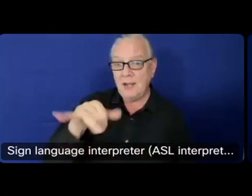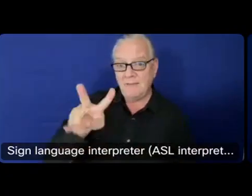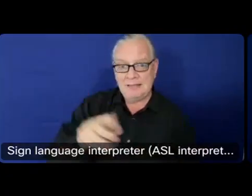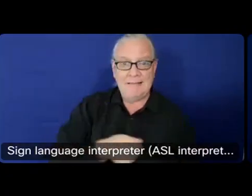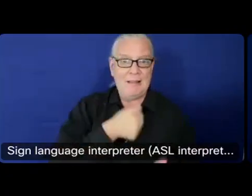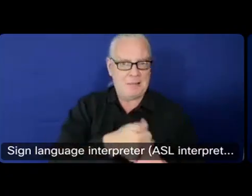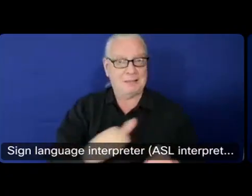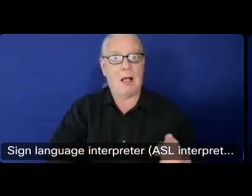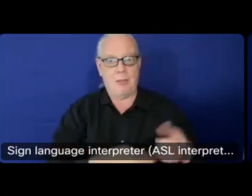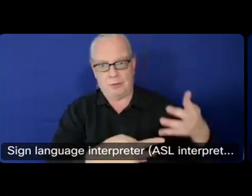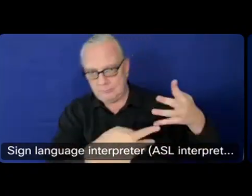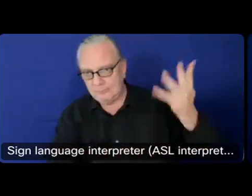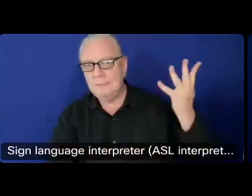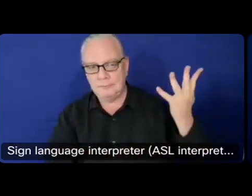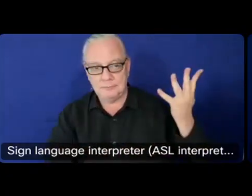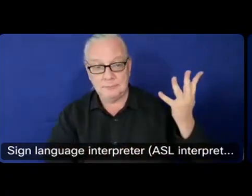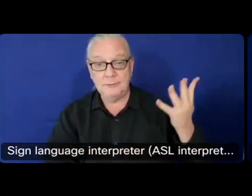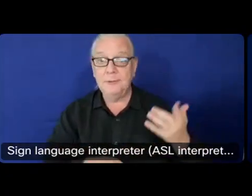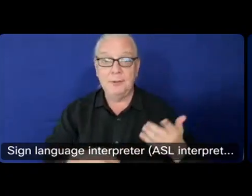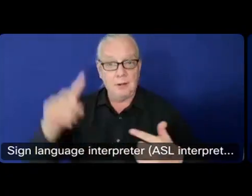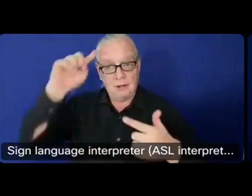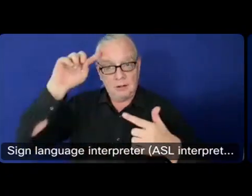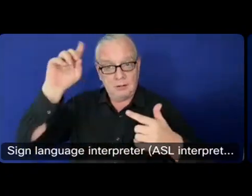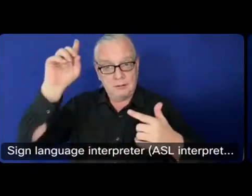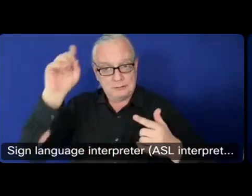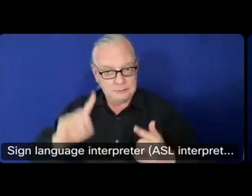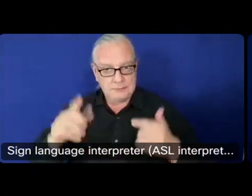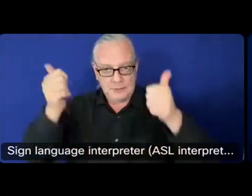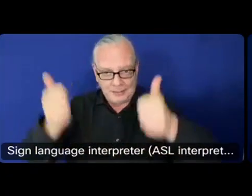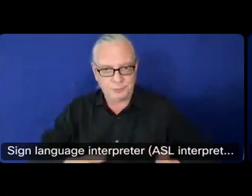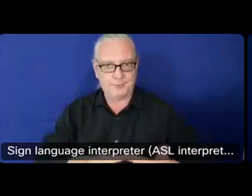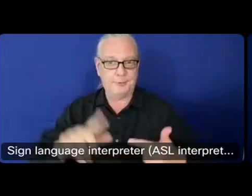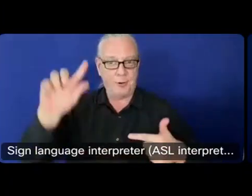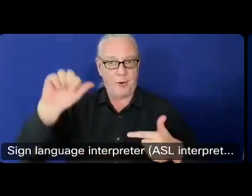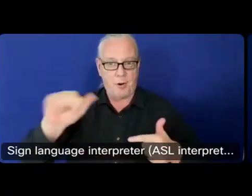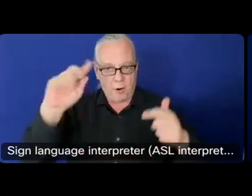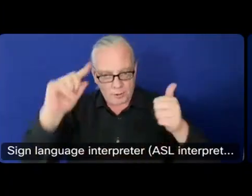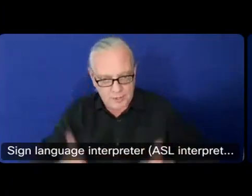aside from dementia, aside from Alzheimer's, aside from what is